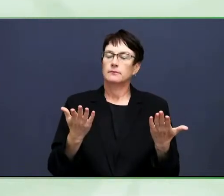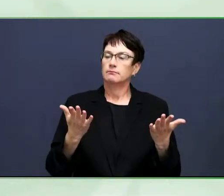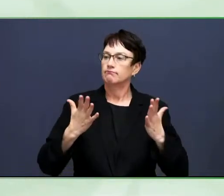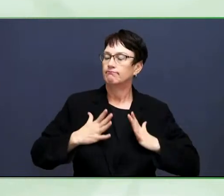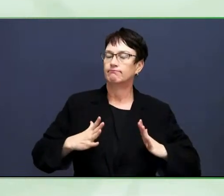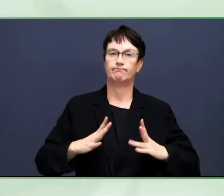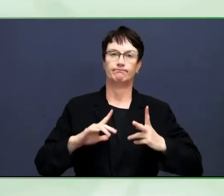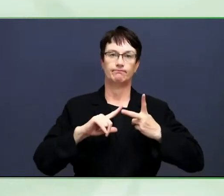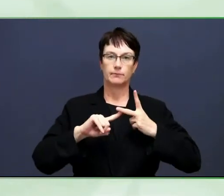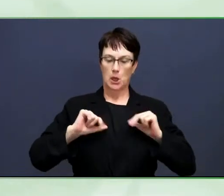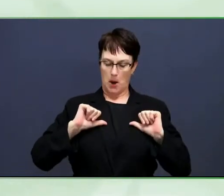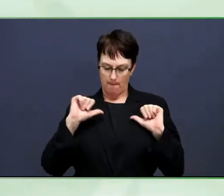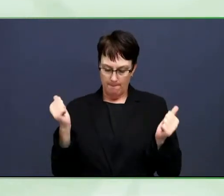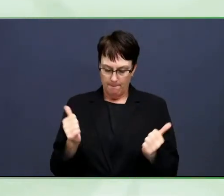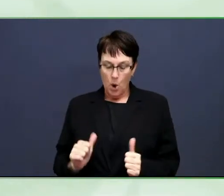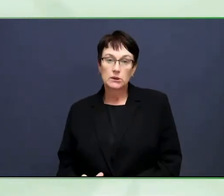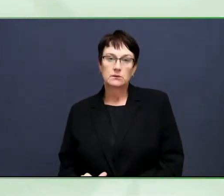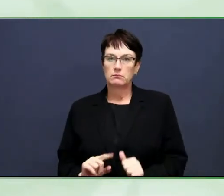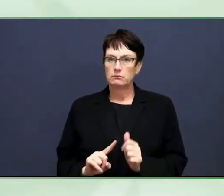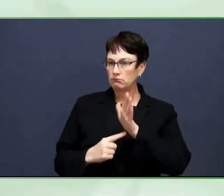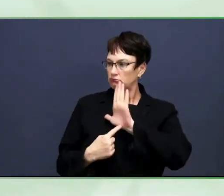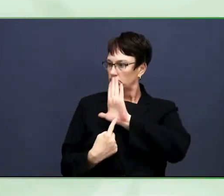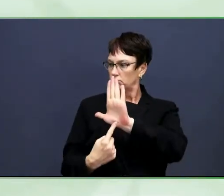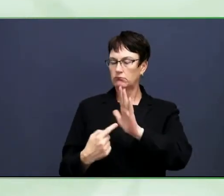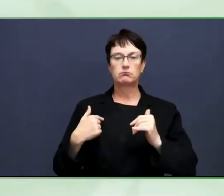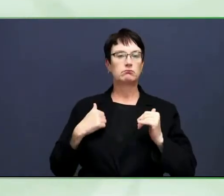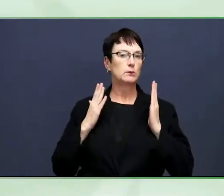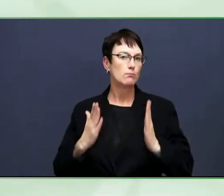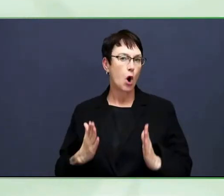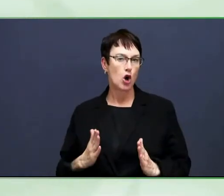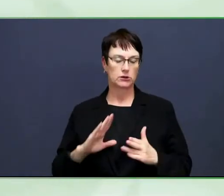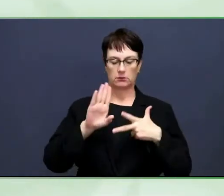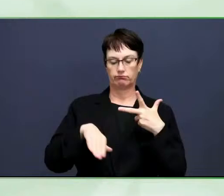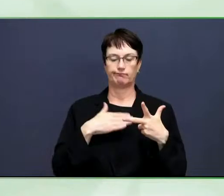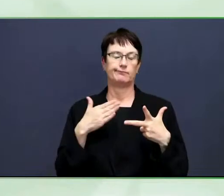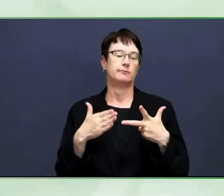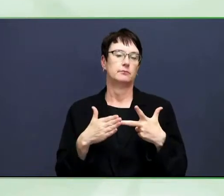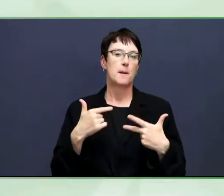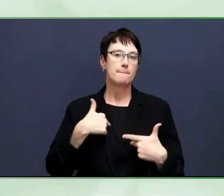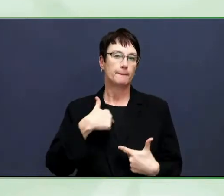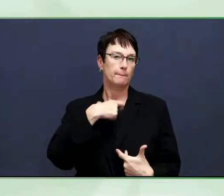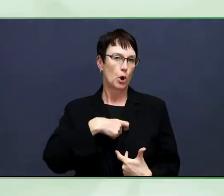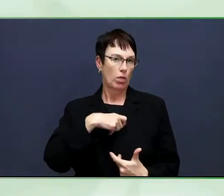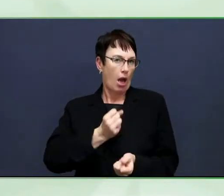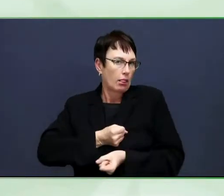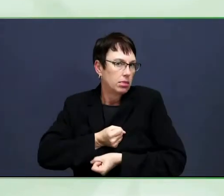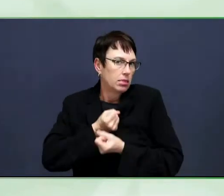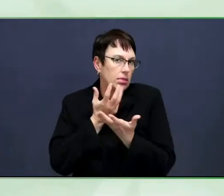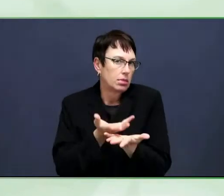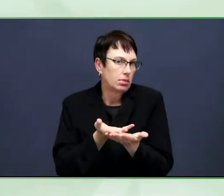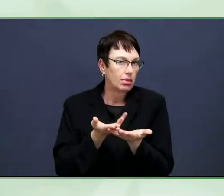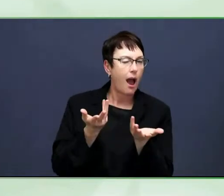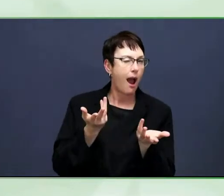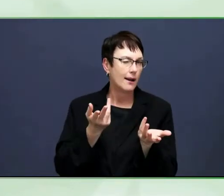Sorry I'm the director of it. Too much empathy coming out here.